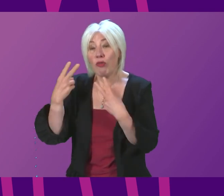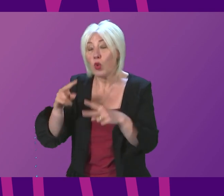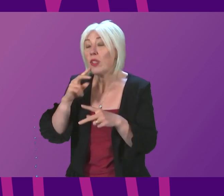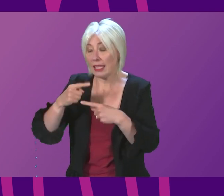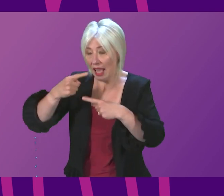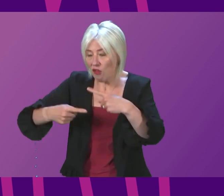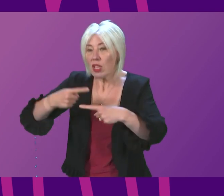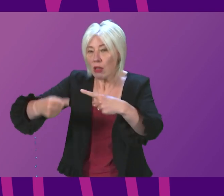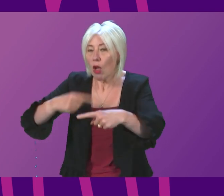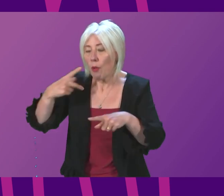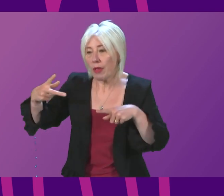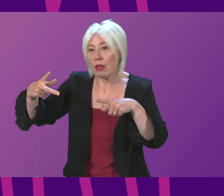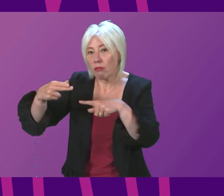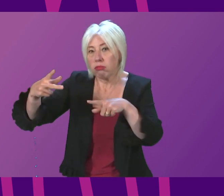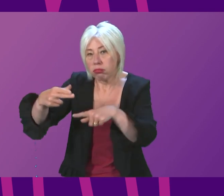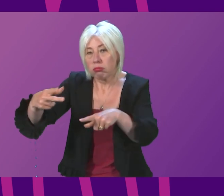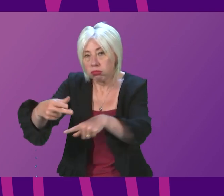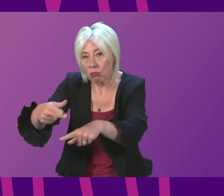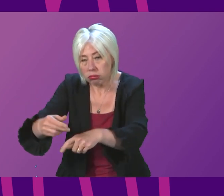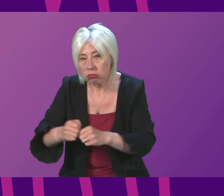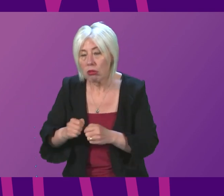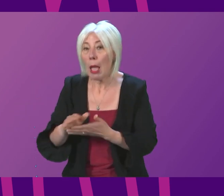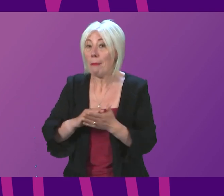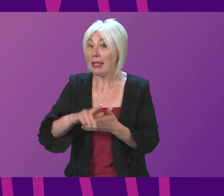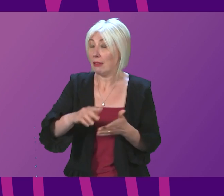Is not it the case that Nicola Sturgeon is cutting Audit Scotland’s budget because